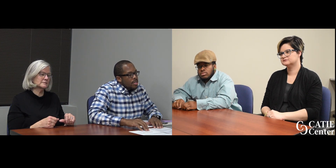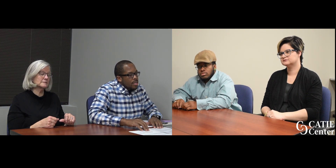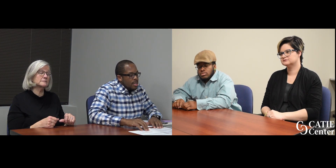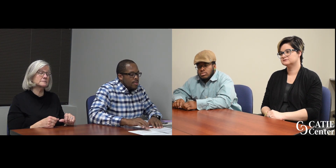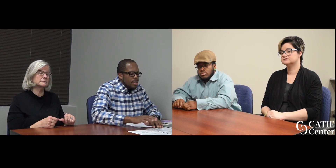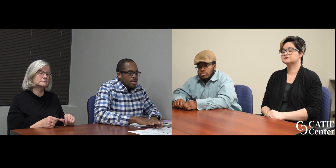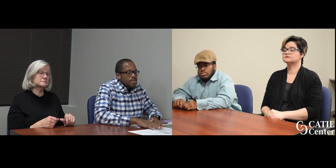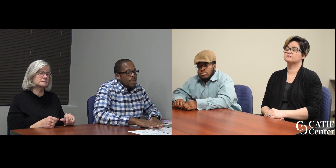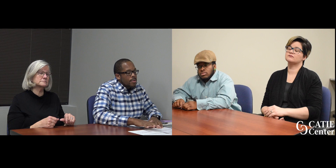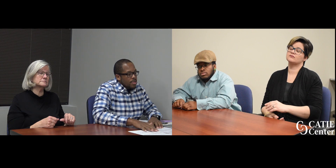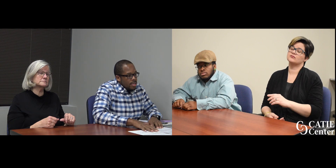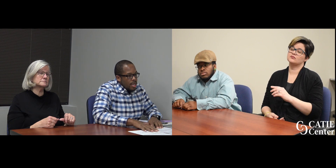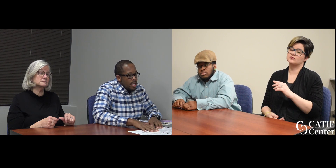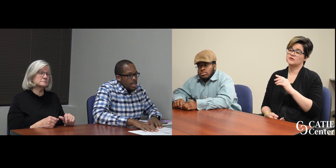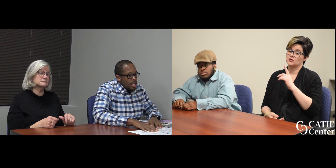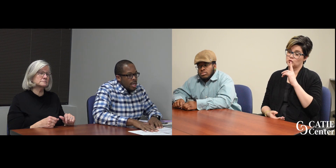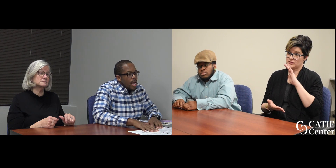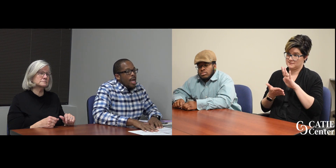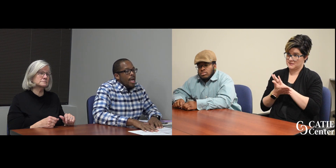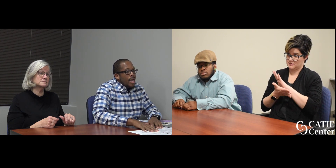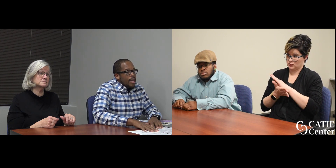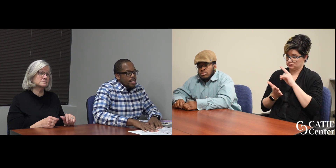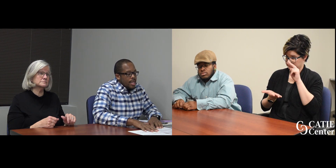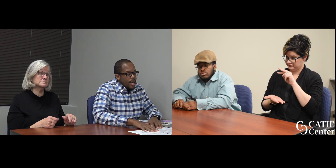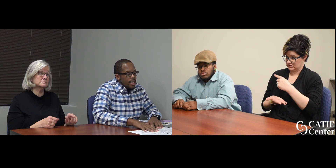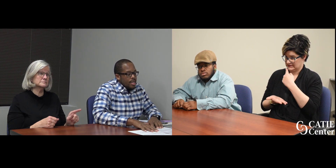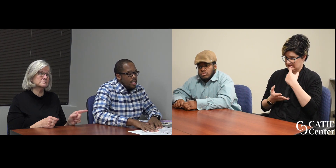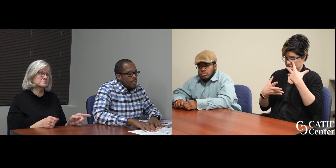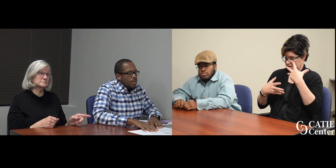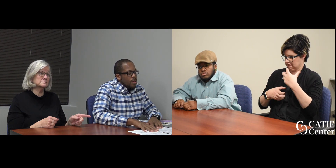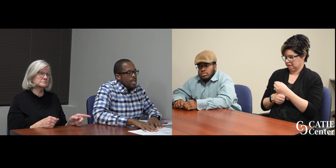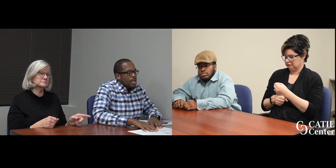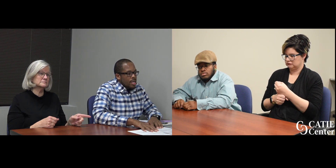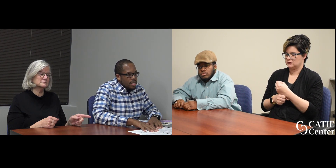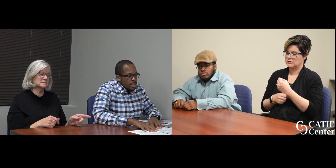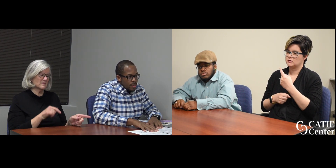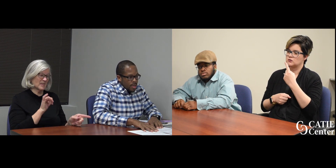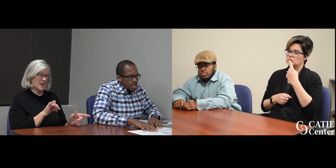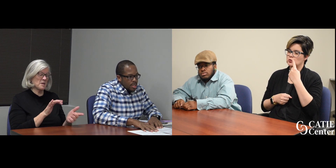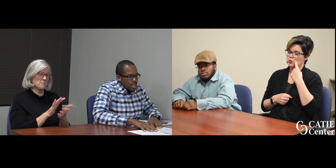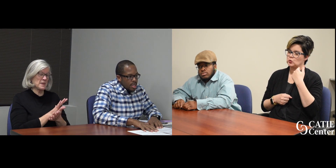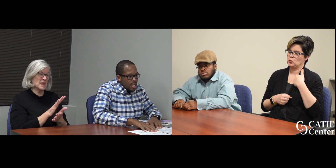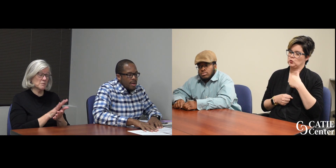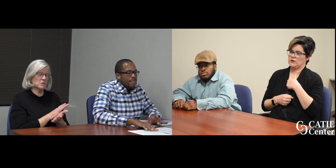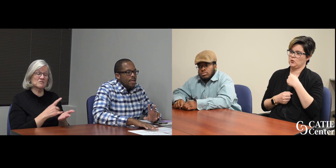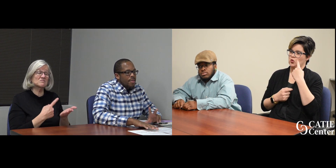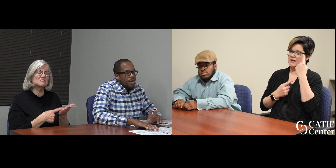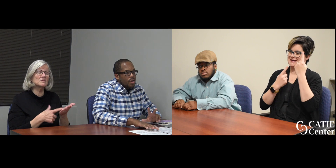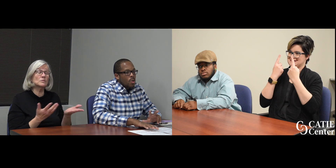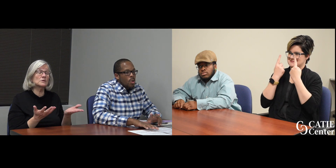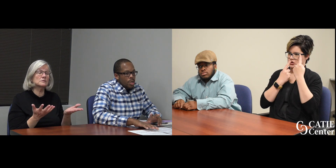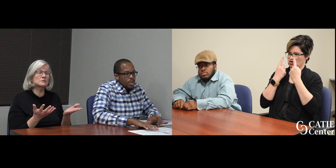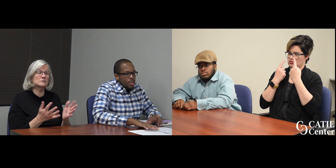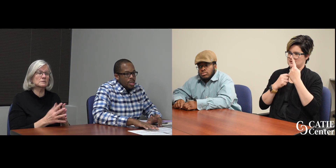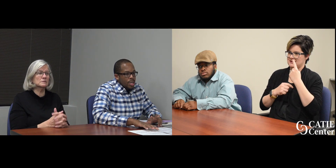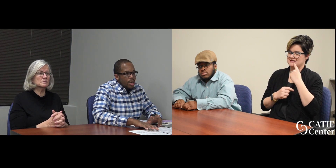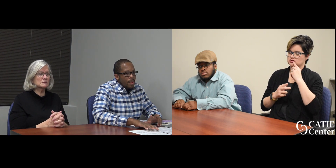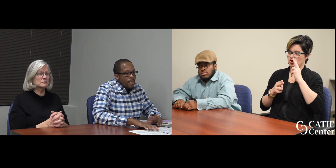basically what these papers are saying, is that we will take in consideration of the third quarter